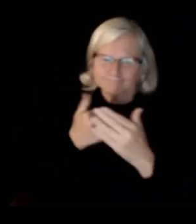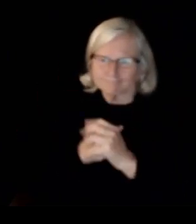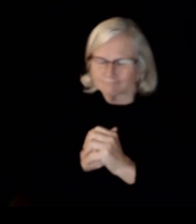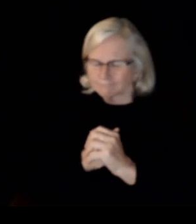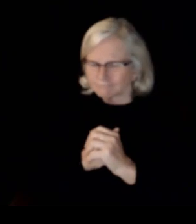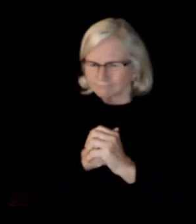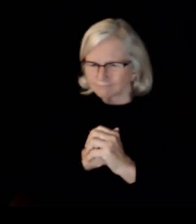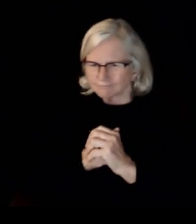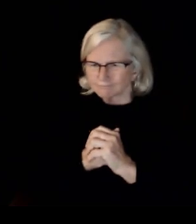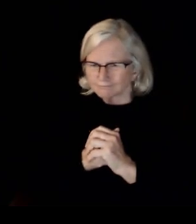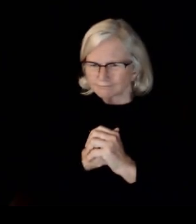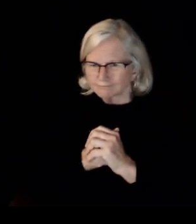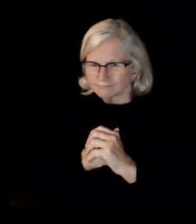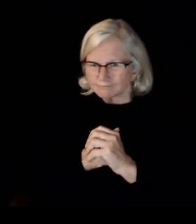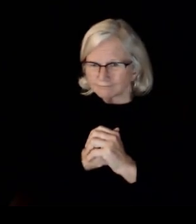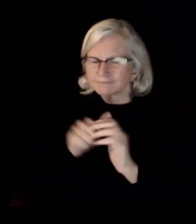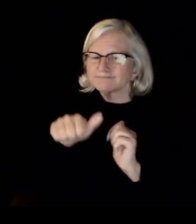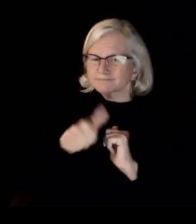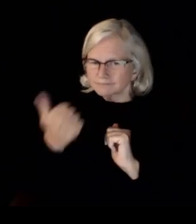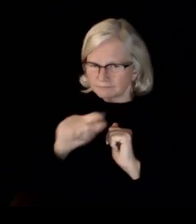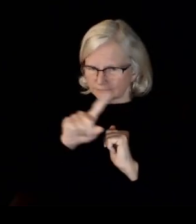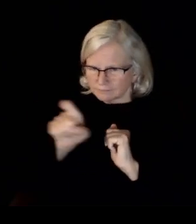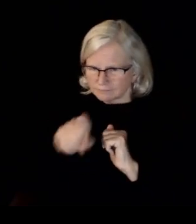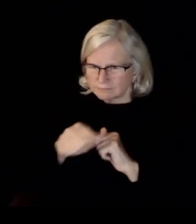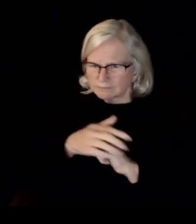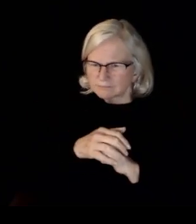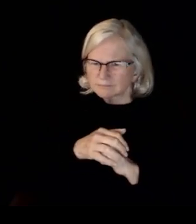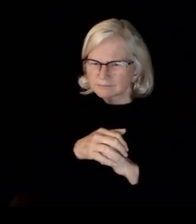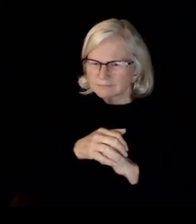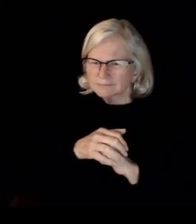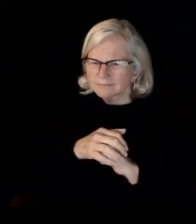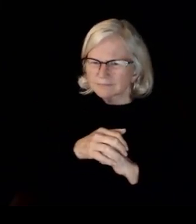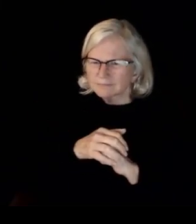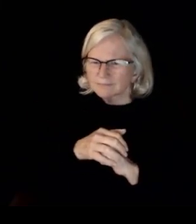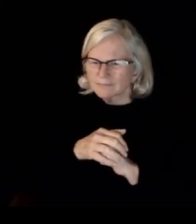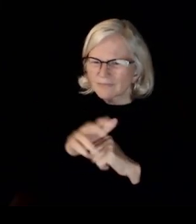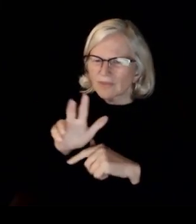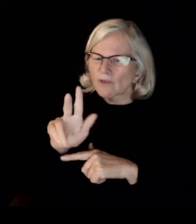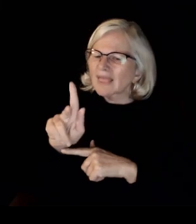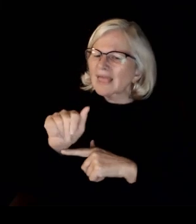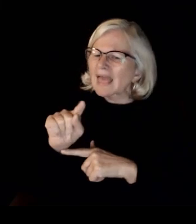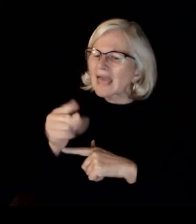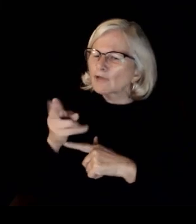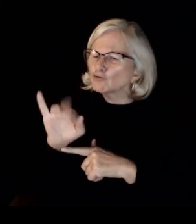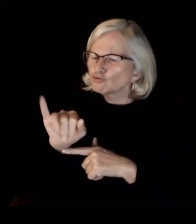Pioneer Press: Thank you. Operator: Your next question comes from Katharine Reichert, Minnesota Public Radio.